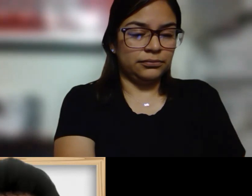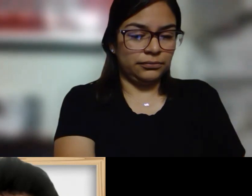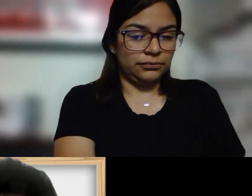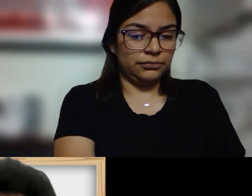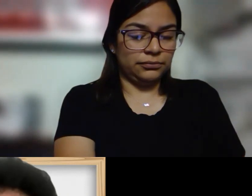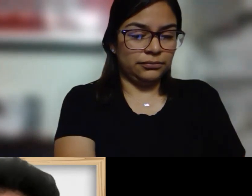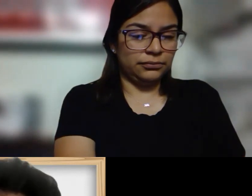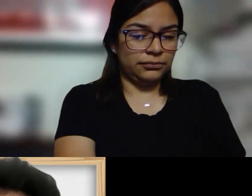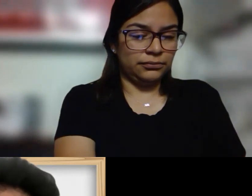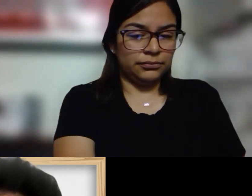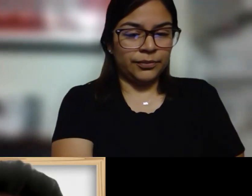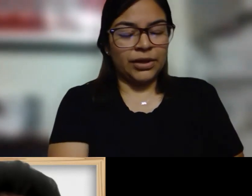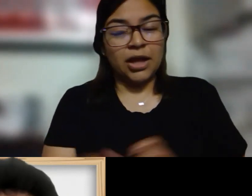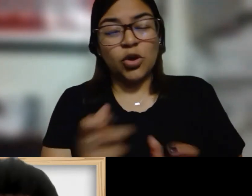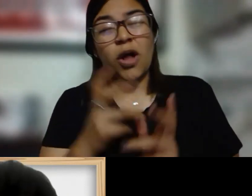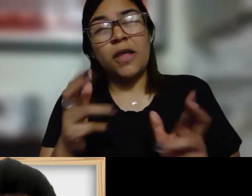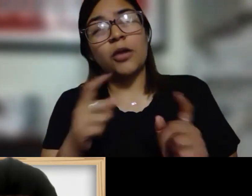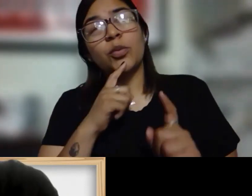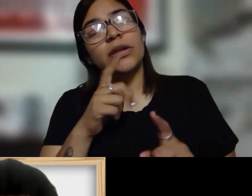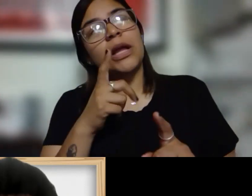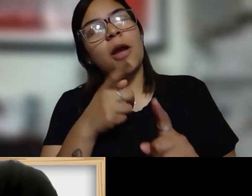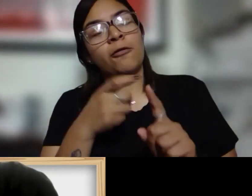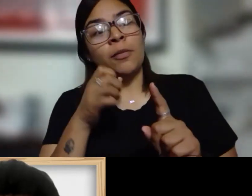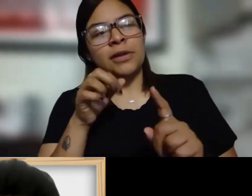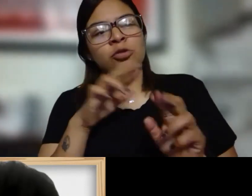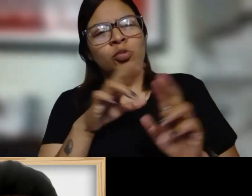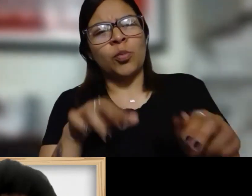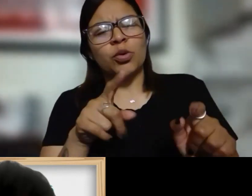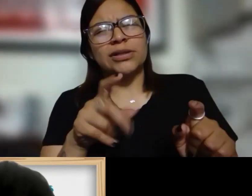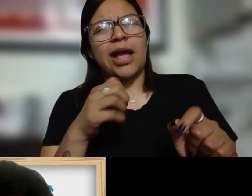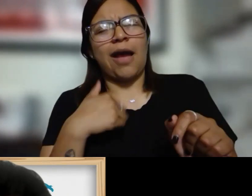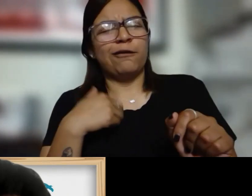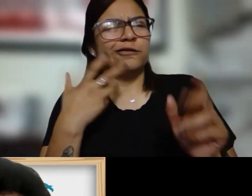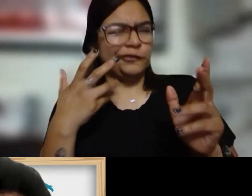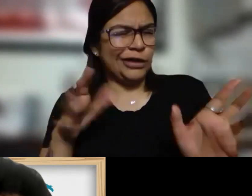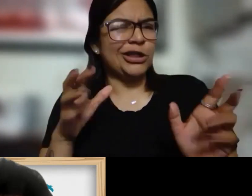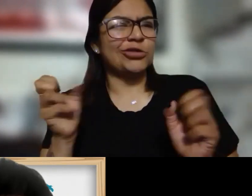uh a lot of this report is actually an update on our last report we gave we continue to support